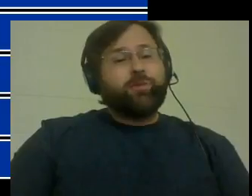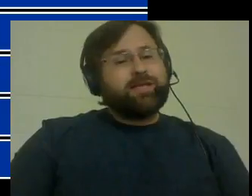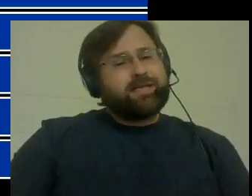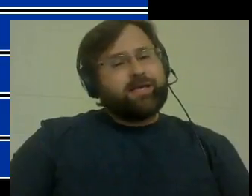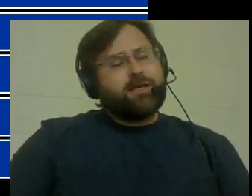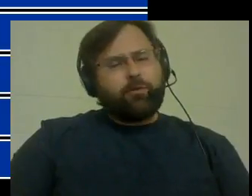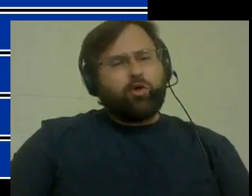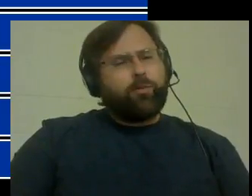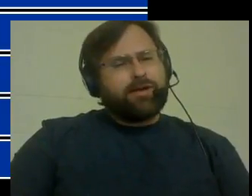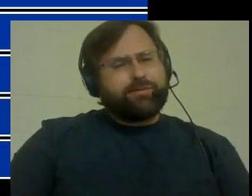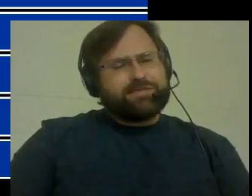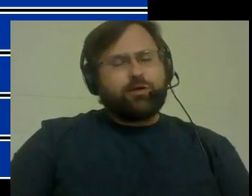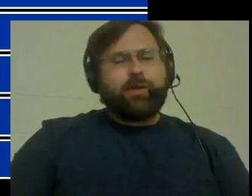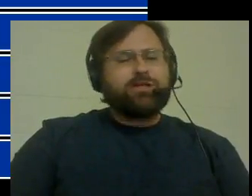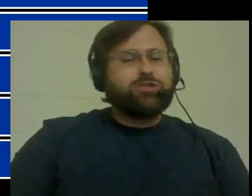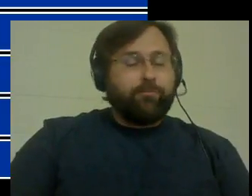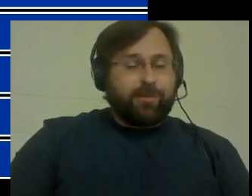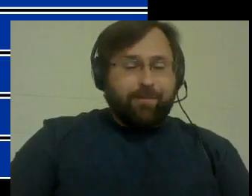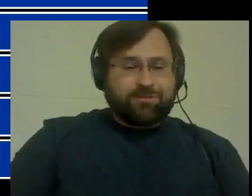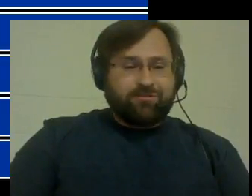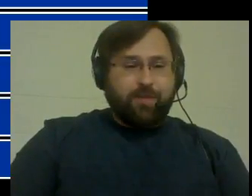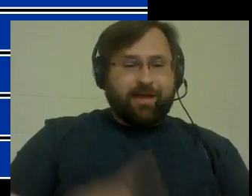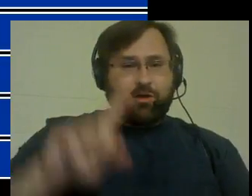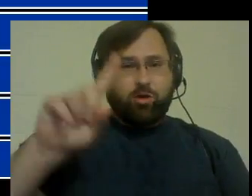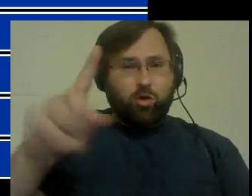we can see number incorporate in a particular way to show the amounts of money